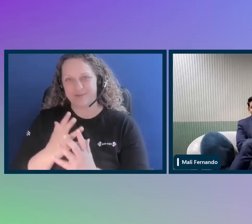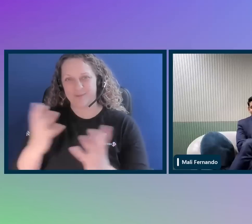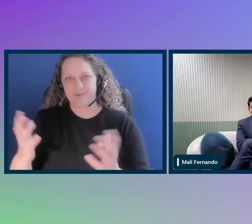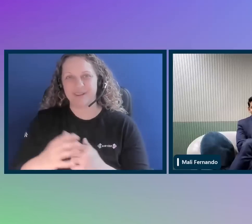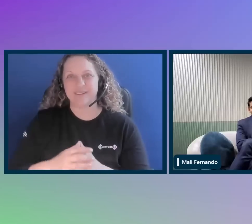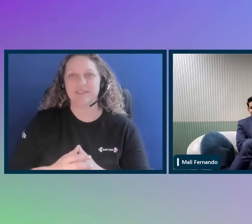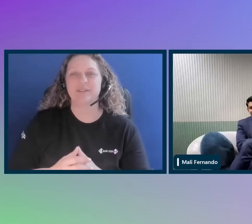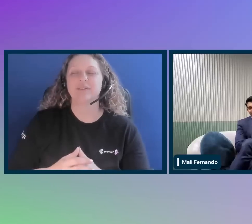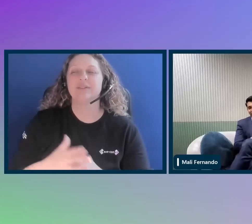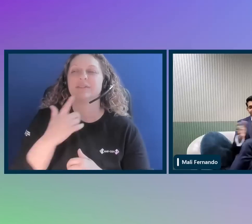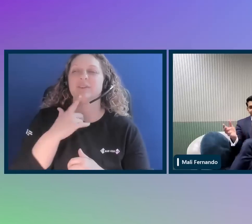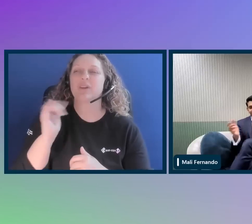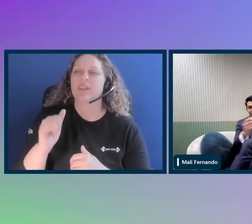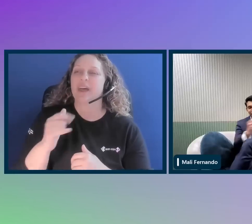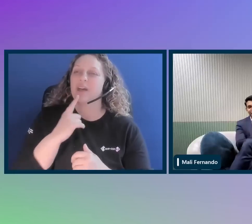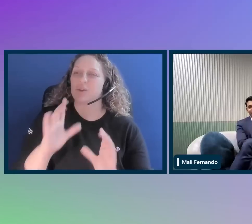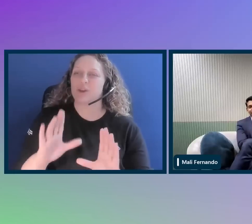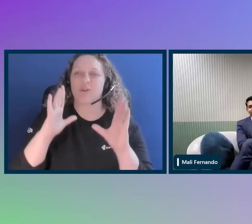Well, that's a great question, right?